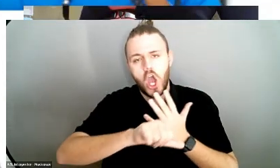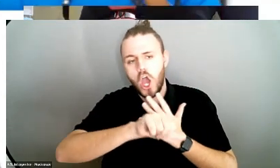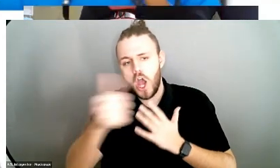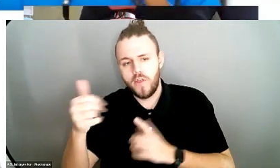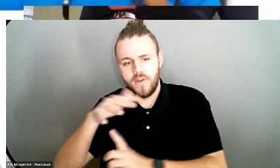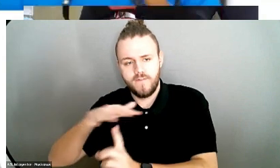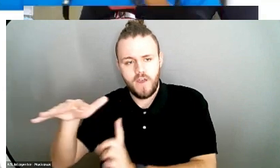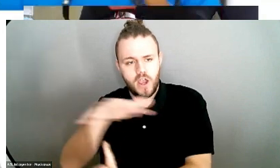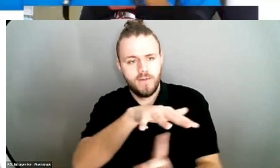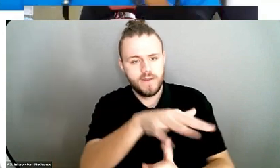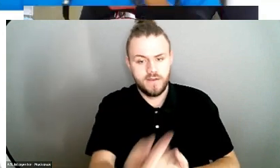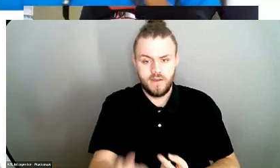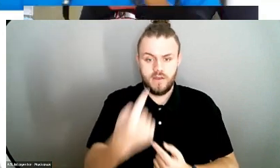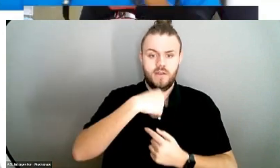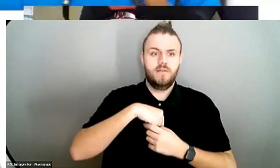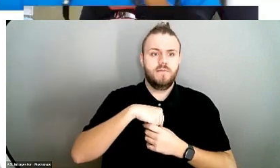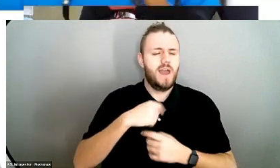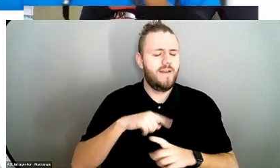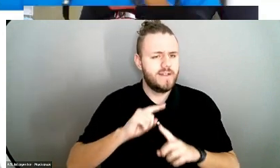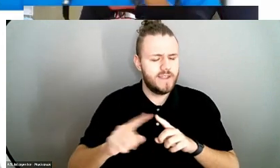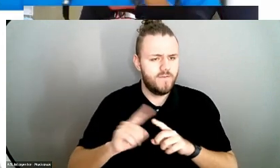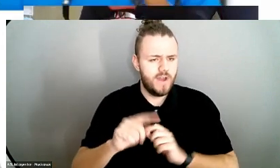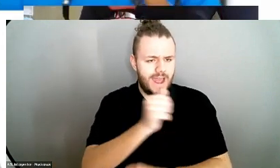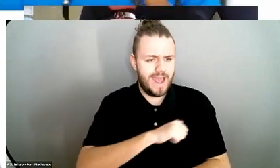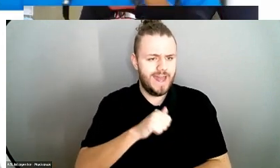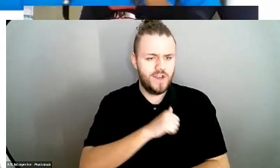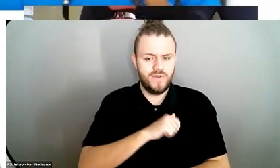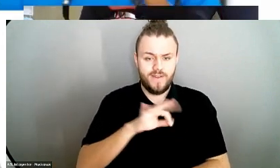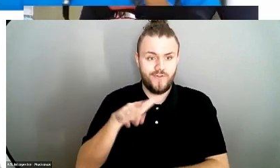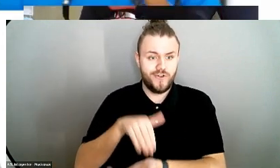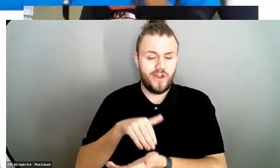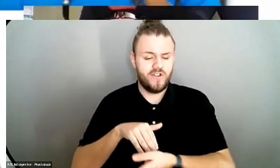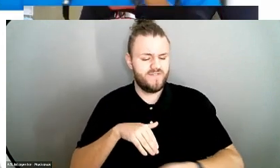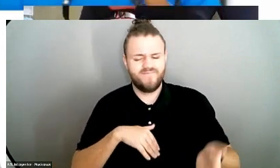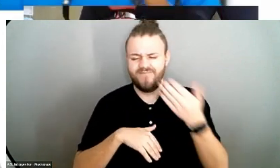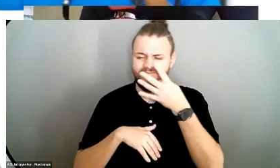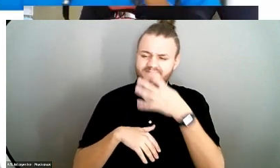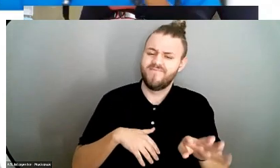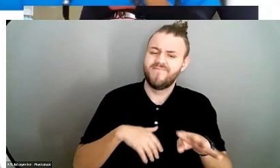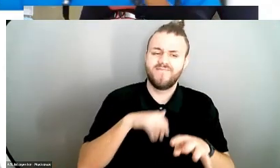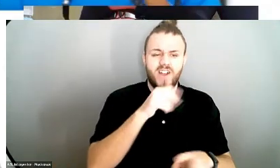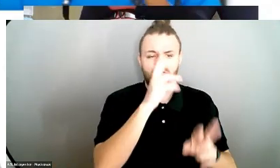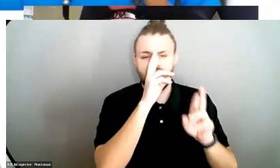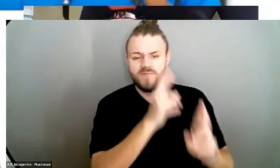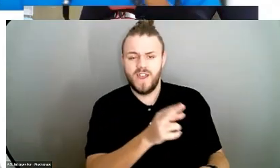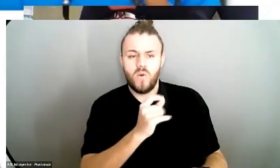There are attitudes of healthcare providers that do not treat patients with respect or listen to them.